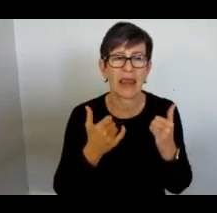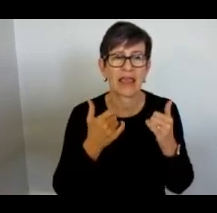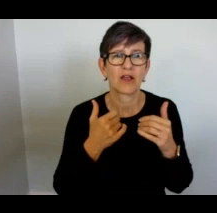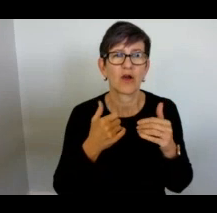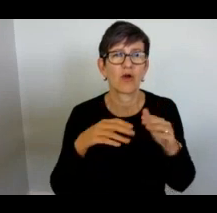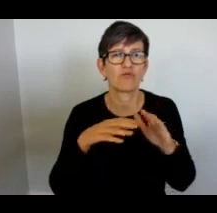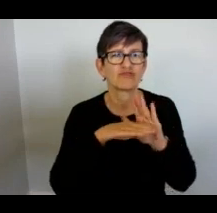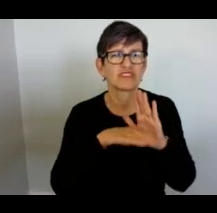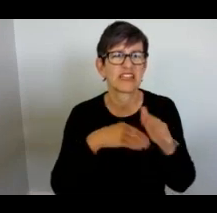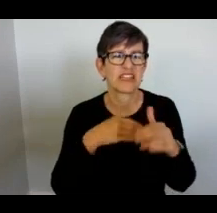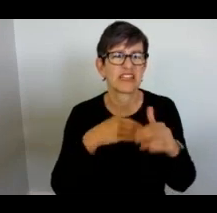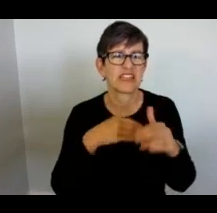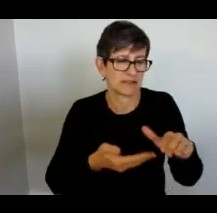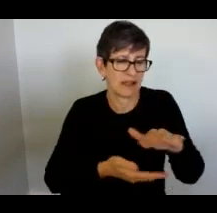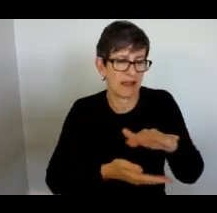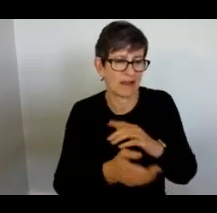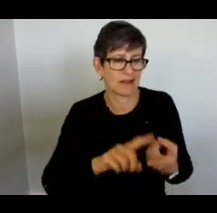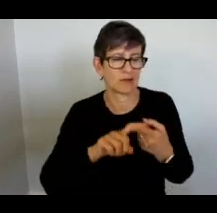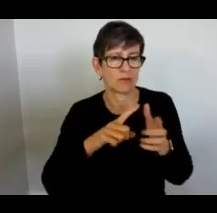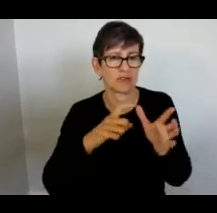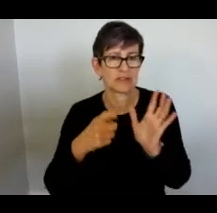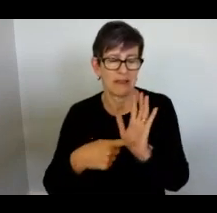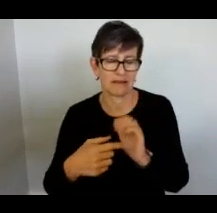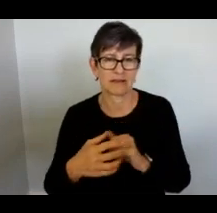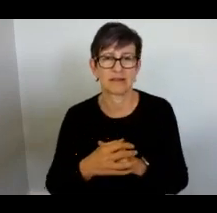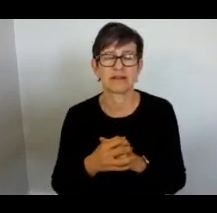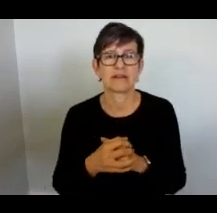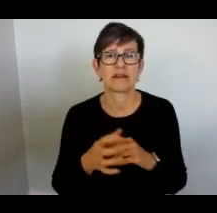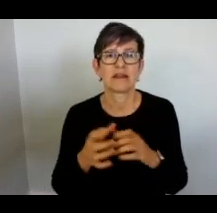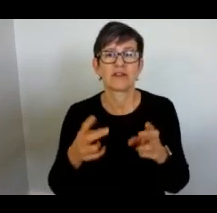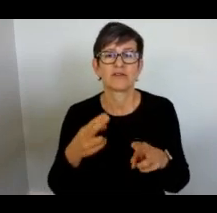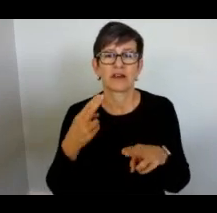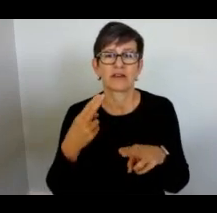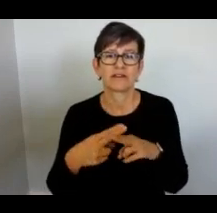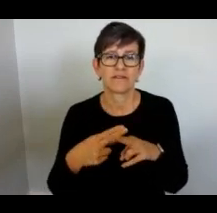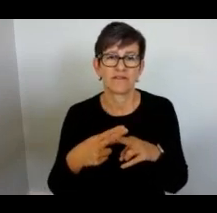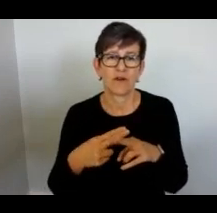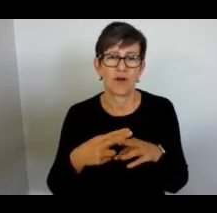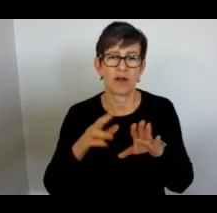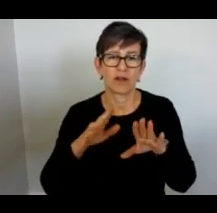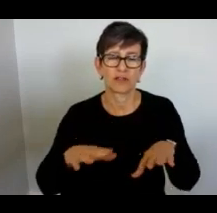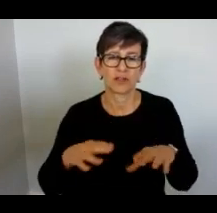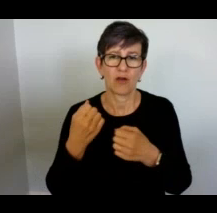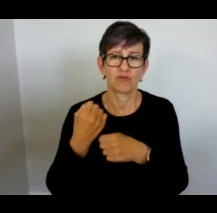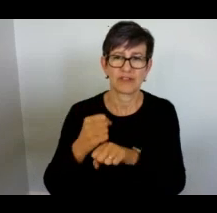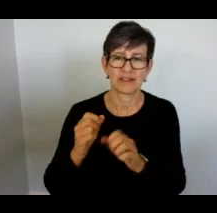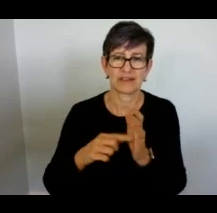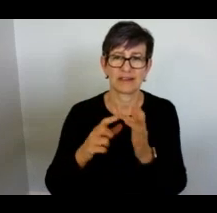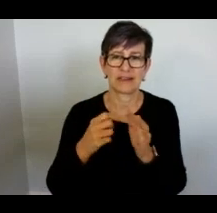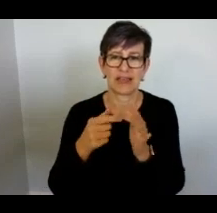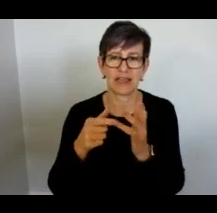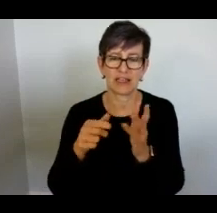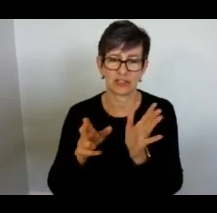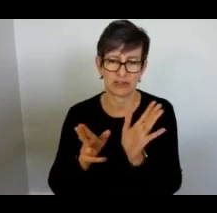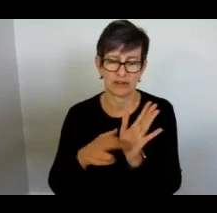Act. The Director of Child Protection Litigation operates as a centralised model with staff